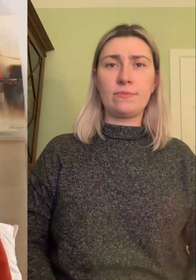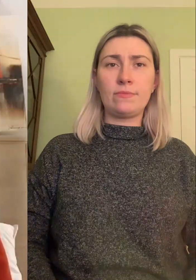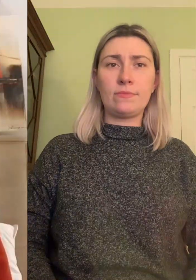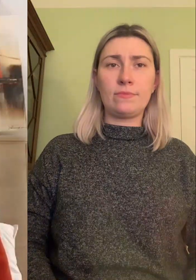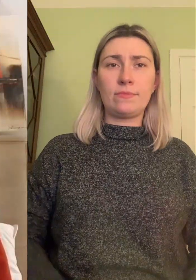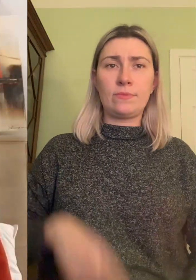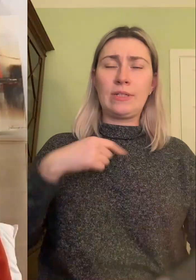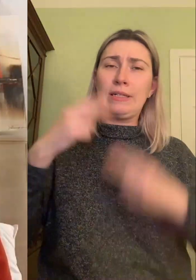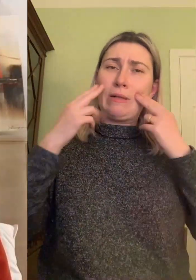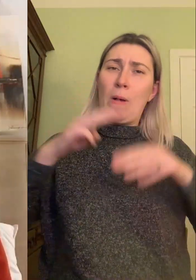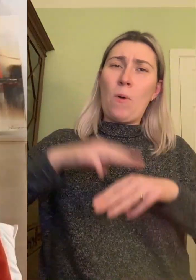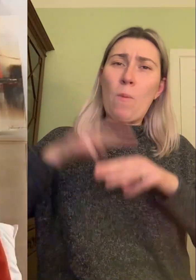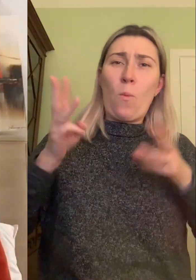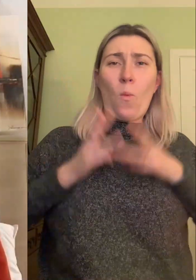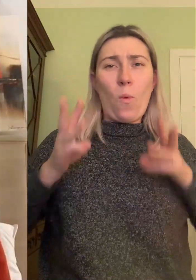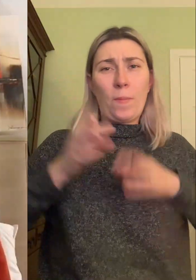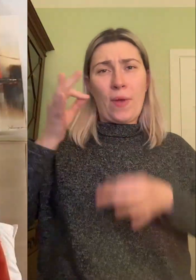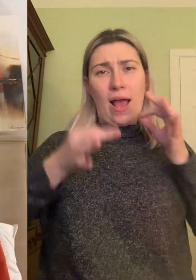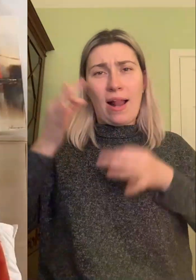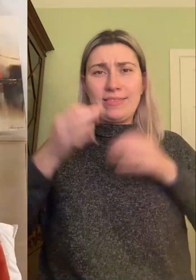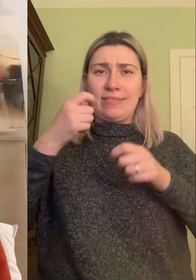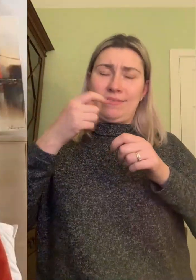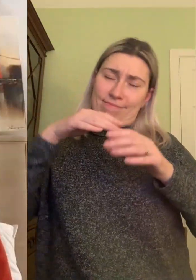go into politics. We need more female politicians than ever,